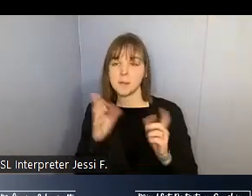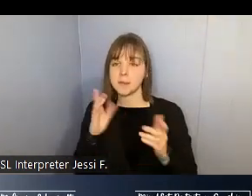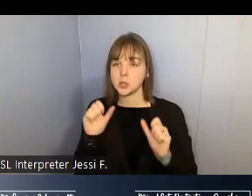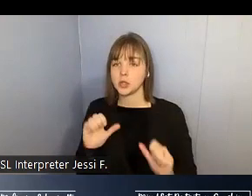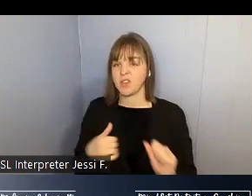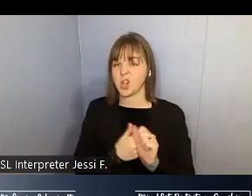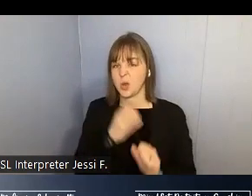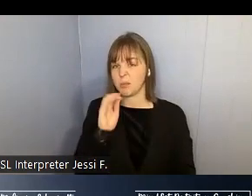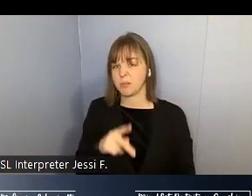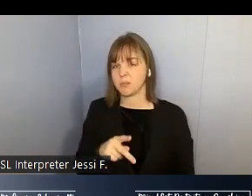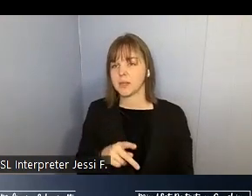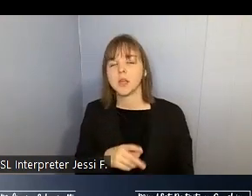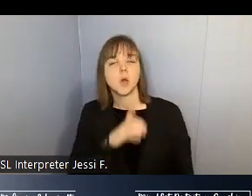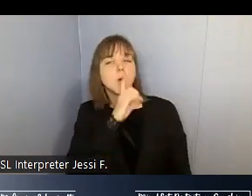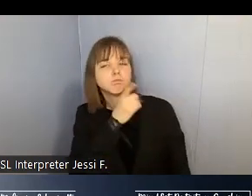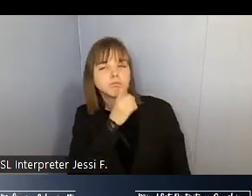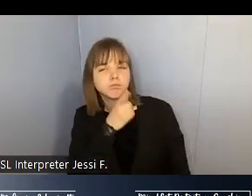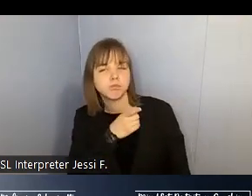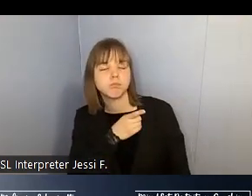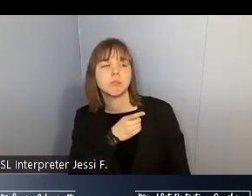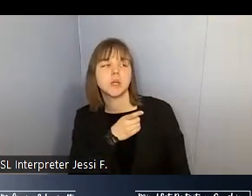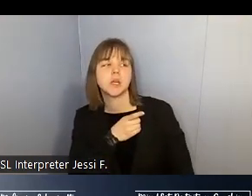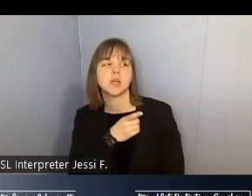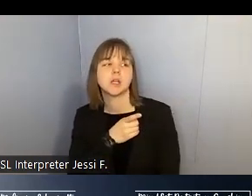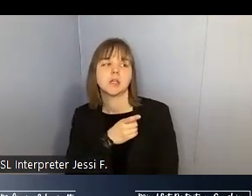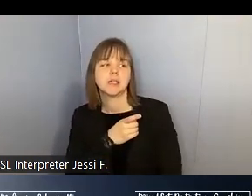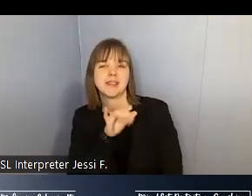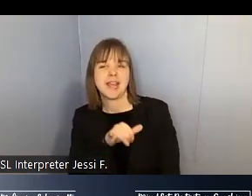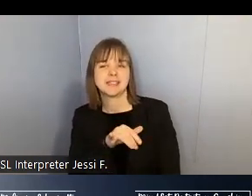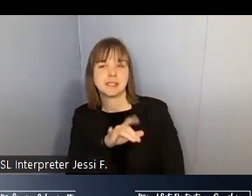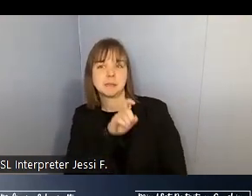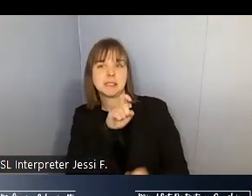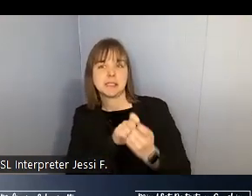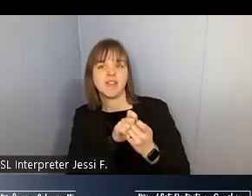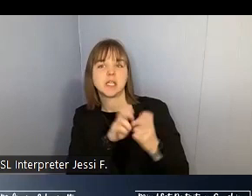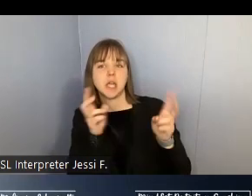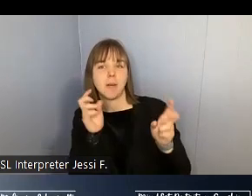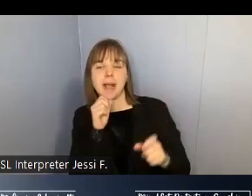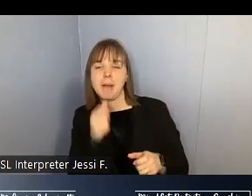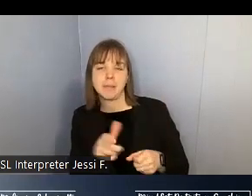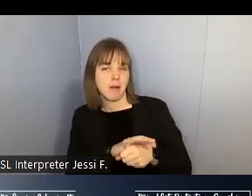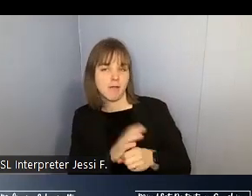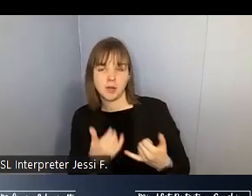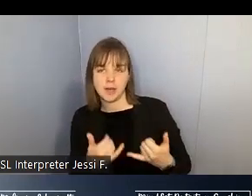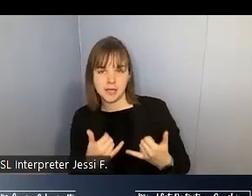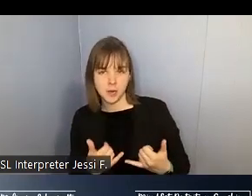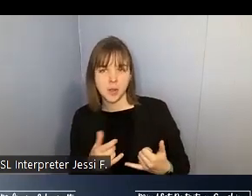Yeah, perhaps it's something. Yeah, if we can maybe put that in the parking lot because that's a really specific, and it has some medical underlying things as well.